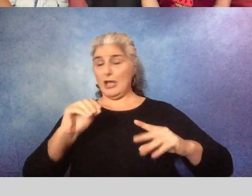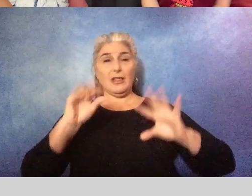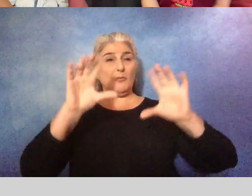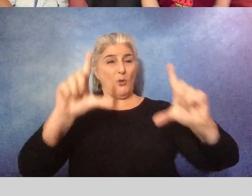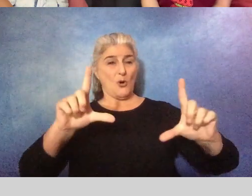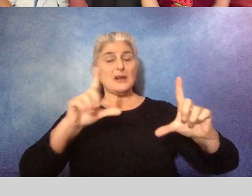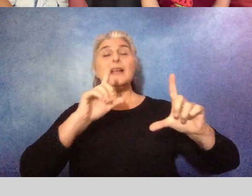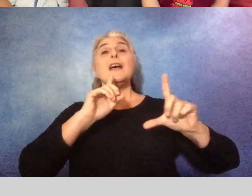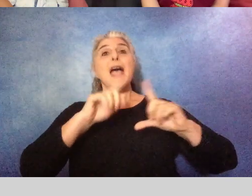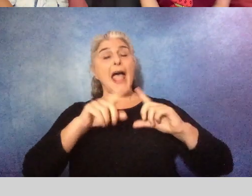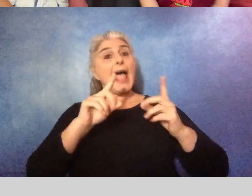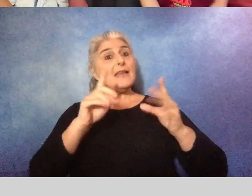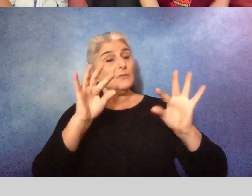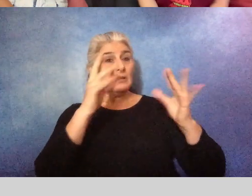and then really, really, really bad.